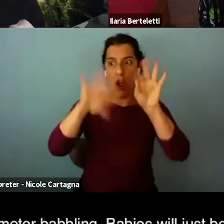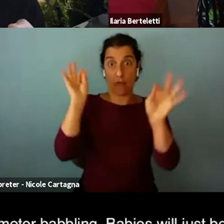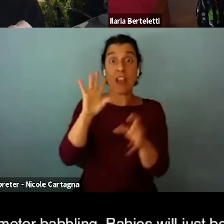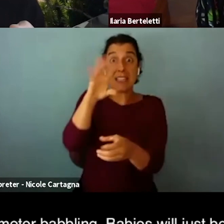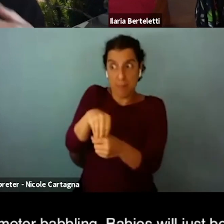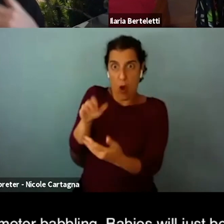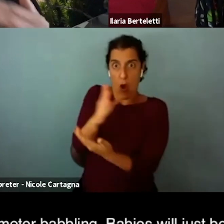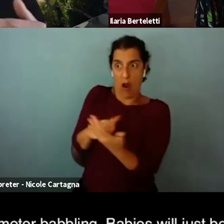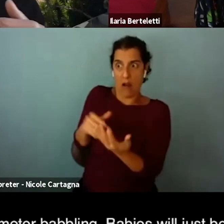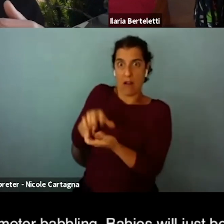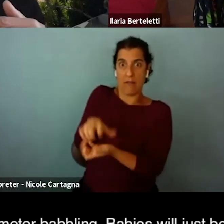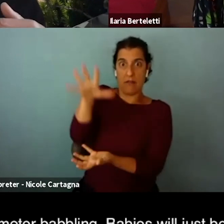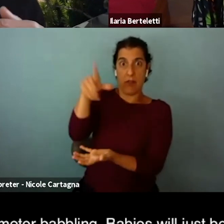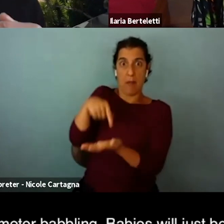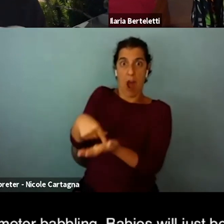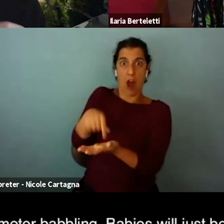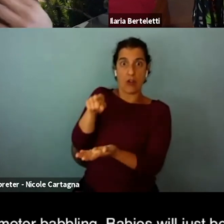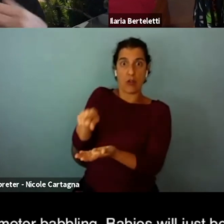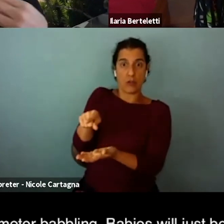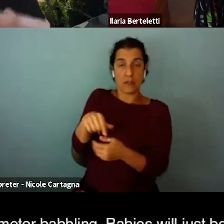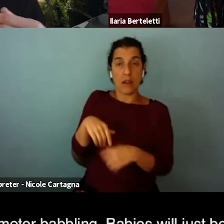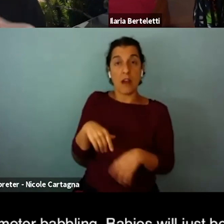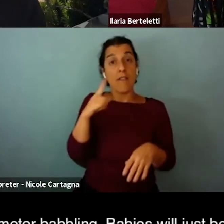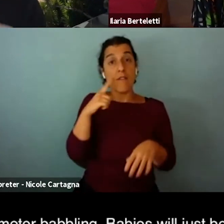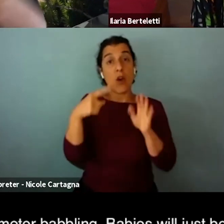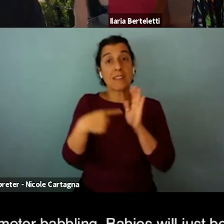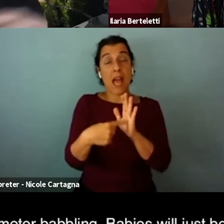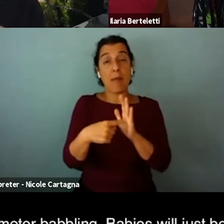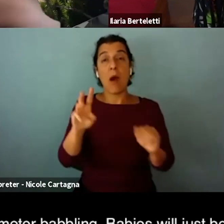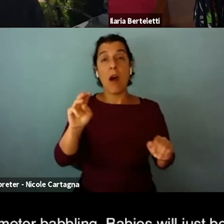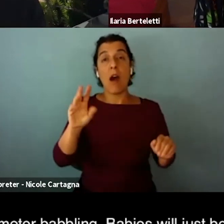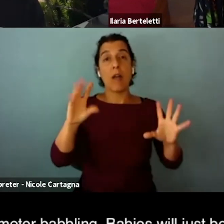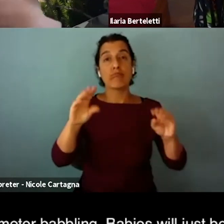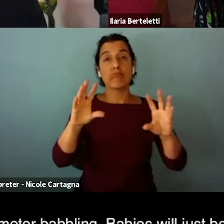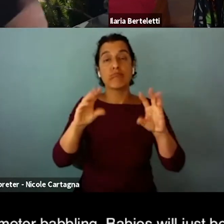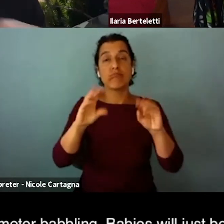so for example um you know motor babbling you know babies will be just moving around